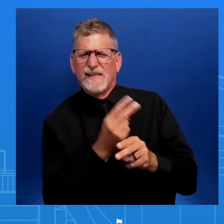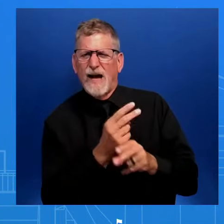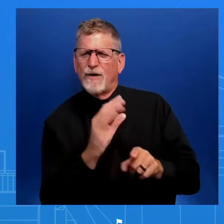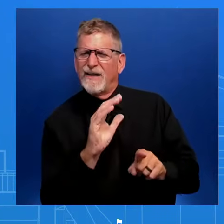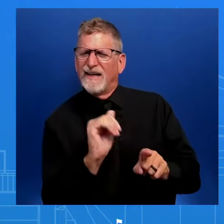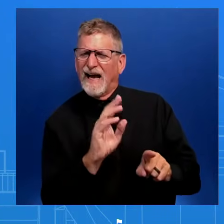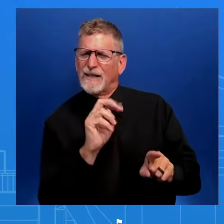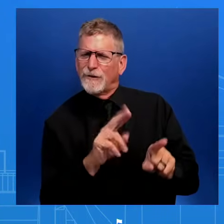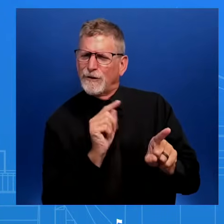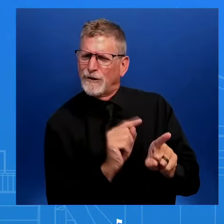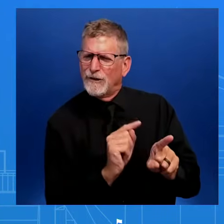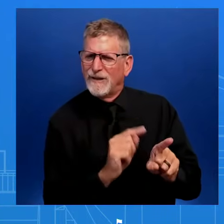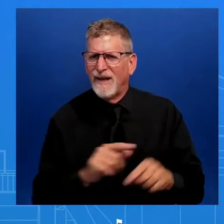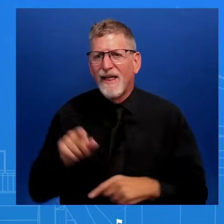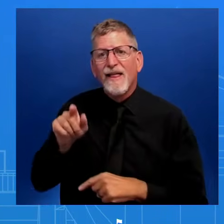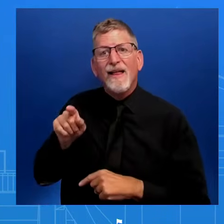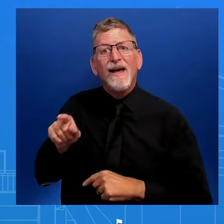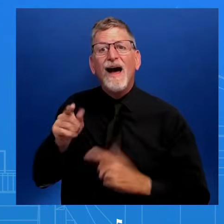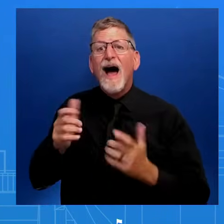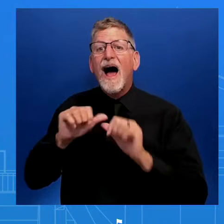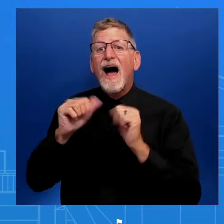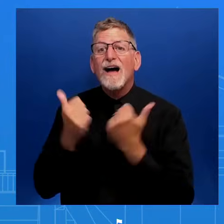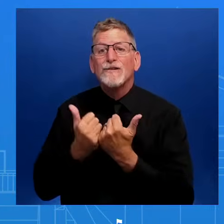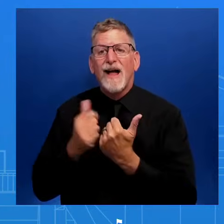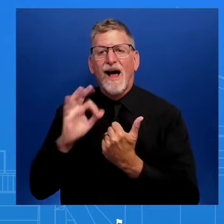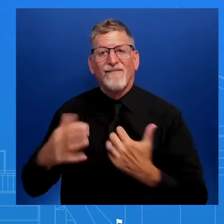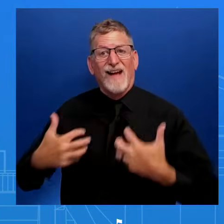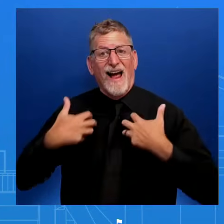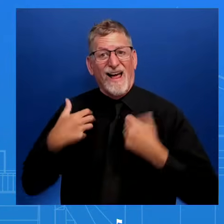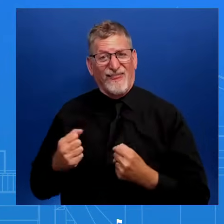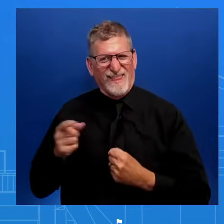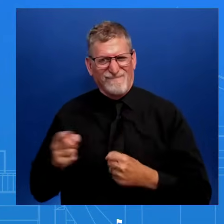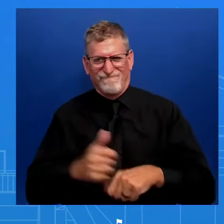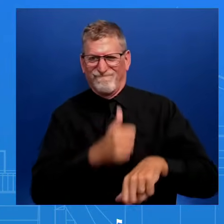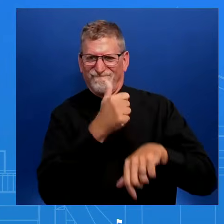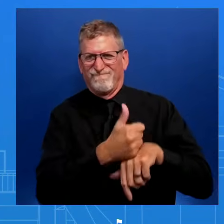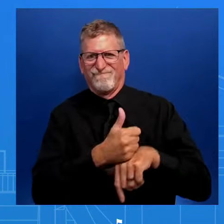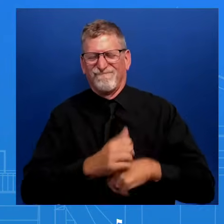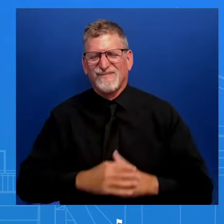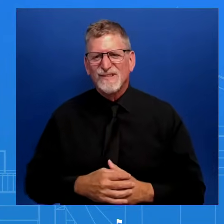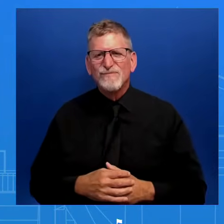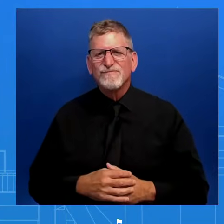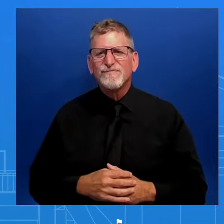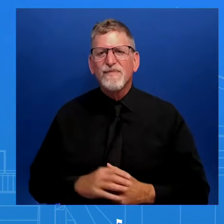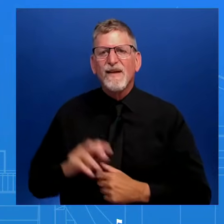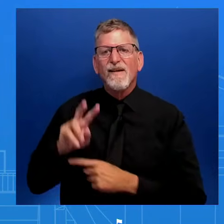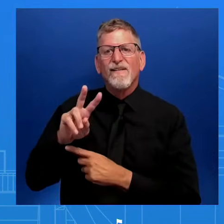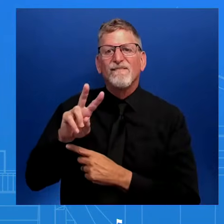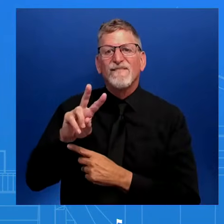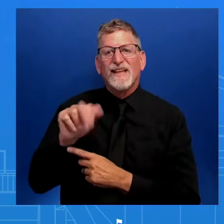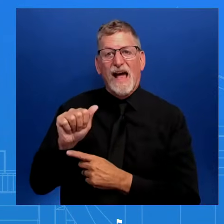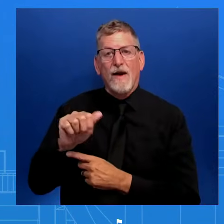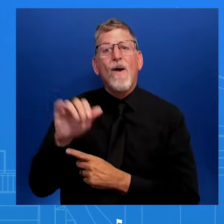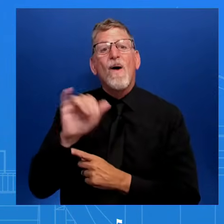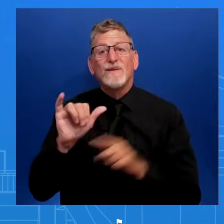with the visiting country and also -- The Press: That's why I just wanted to know if you could ask if we offered them the opportunity -- Ms. Jean-Pierre: No, I hear- -- I heard -- The Press: -- which would mean they said no. Ms. Jean-Pierre: No, I heard your question.